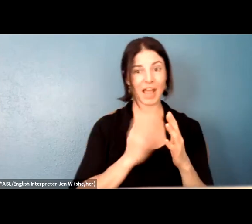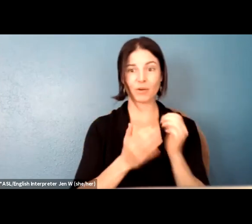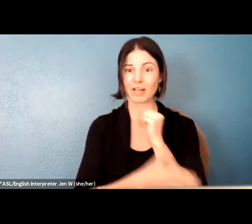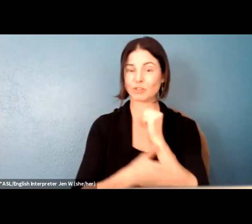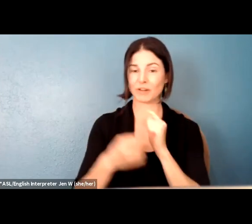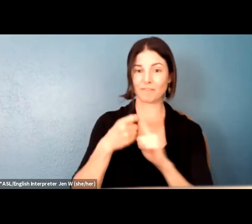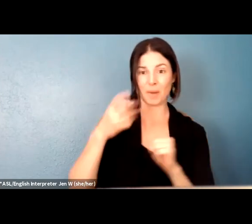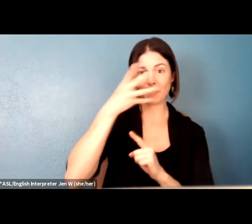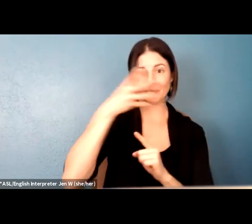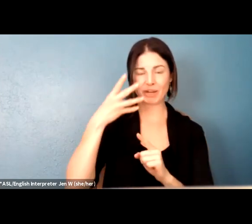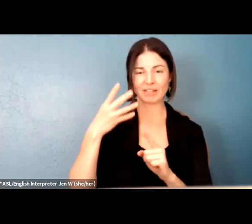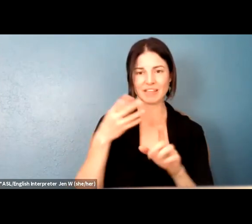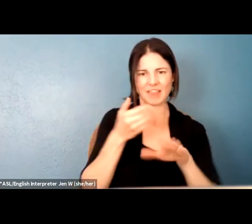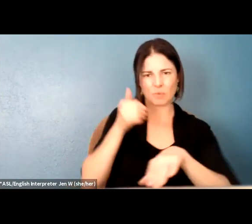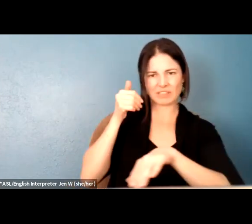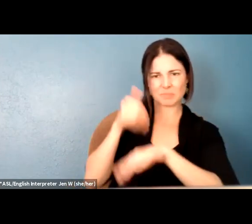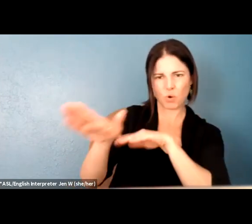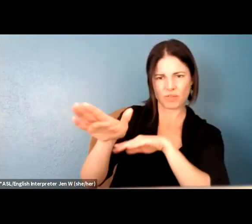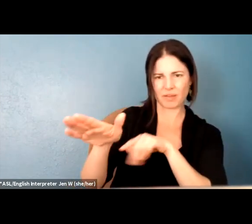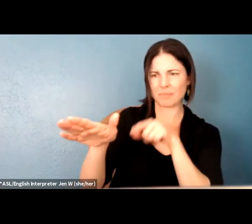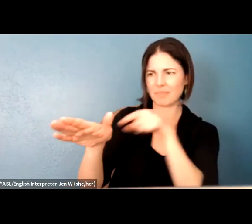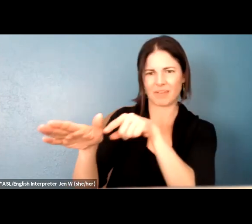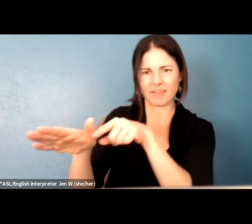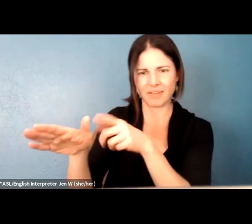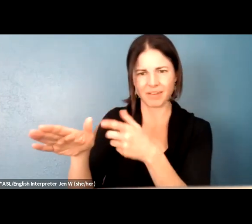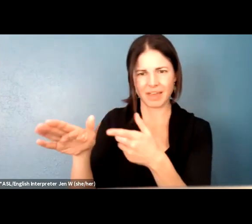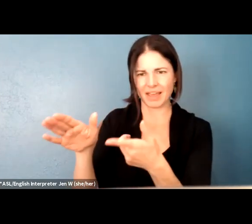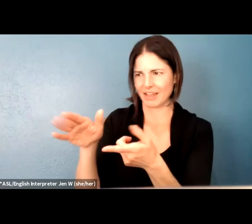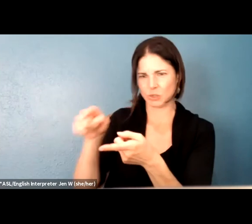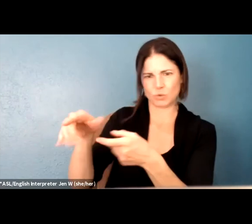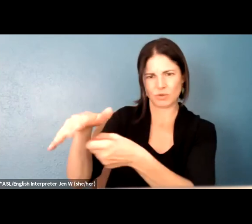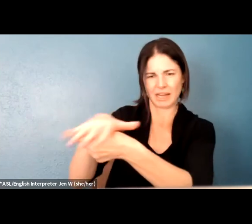refugees. These lies gloss over the fact that this nation built